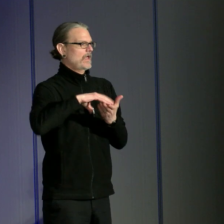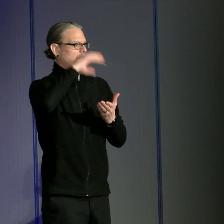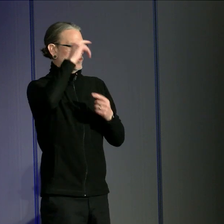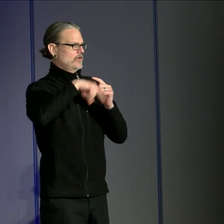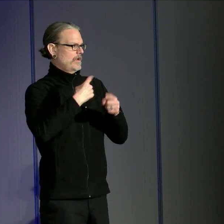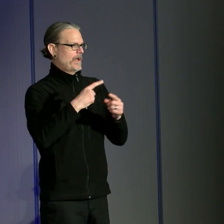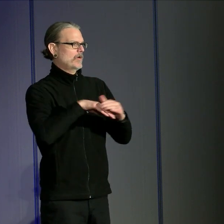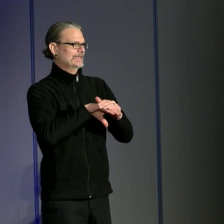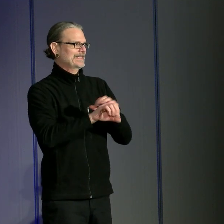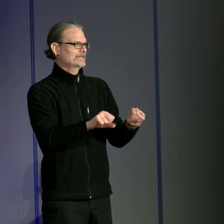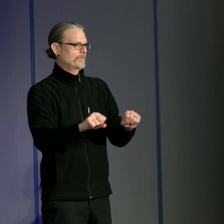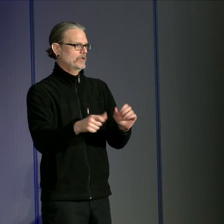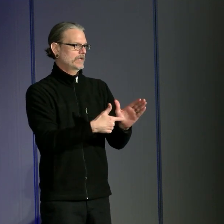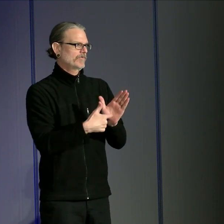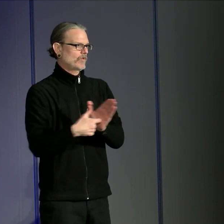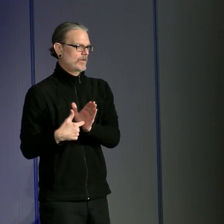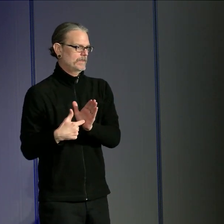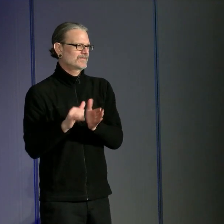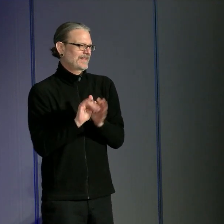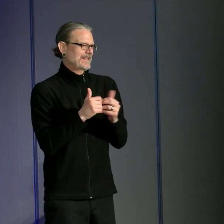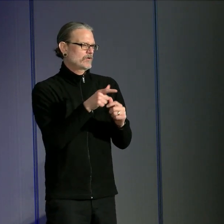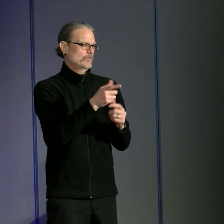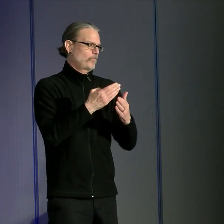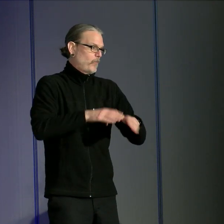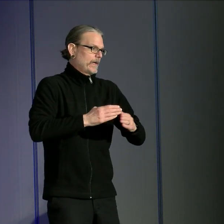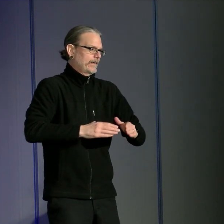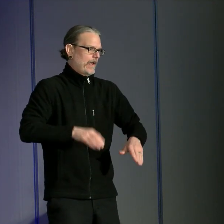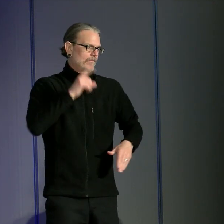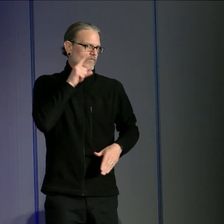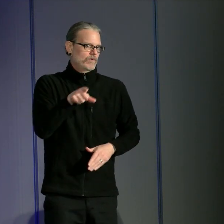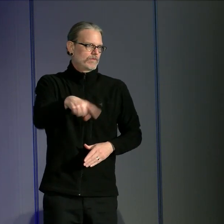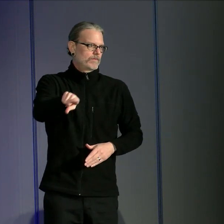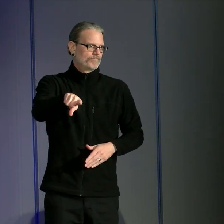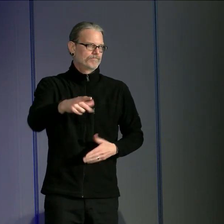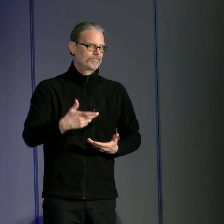That's a great way to break things down.